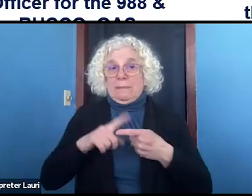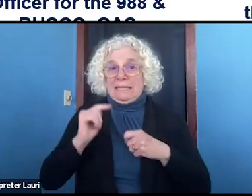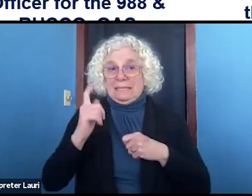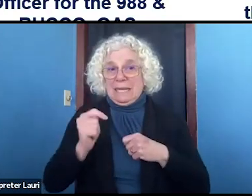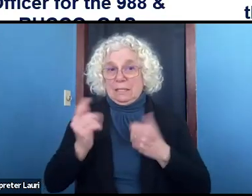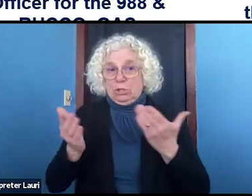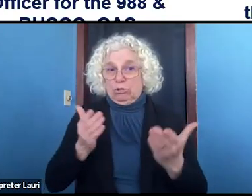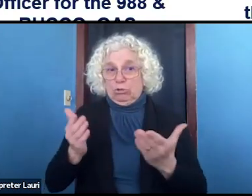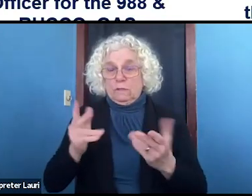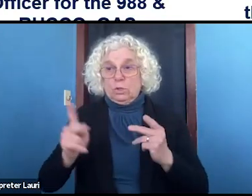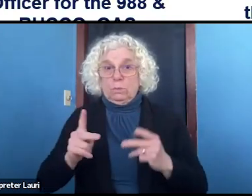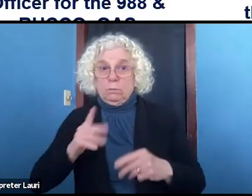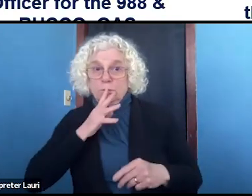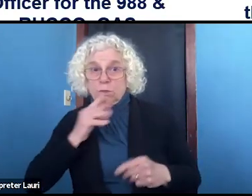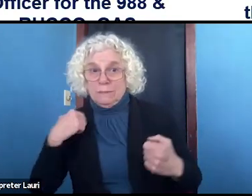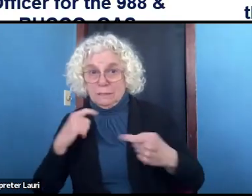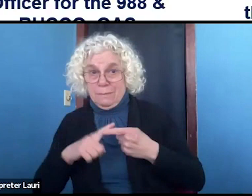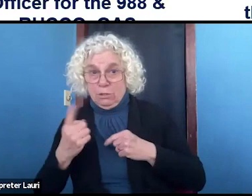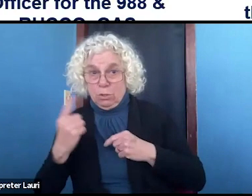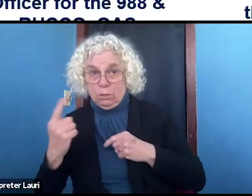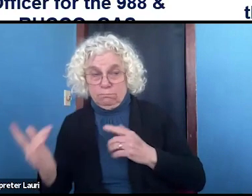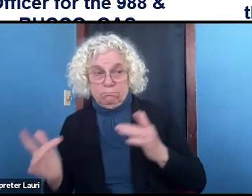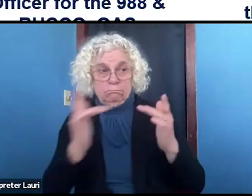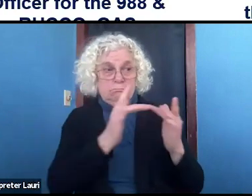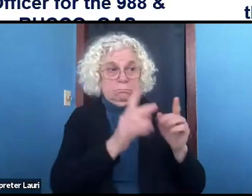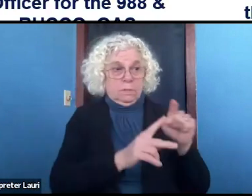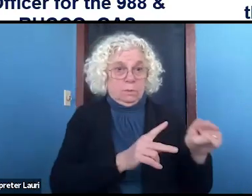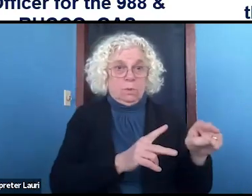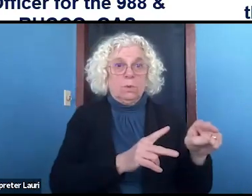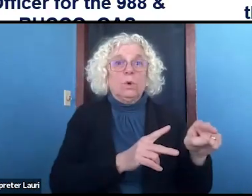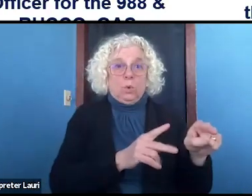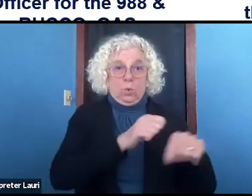in crisis can reach trade, culturally competent crisis counselors,